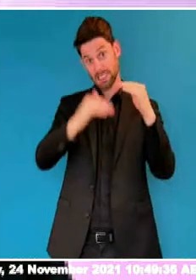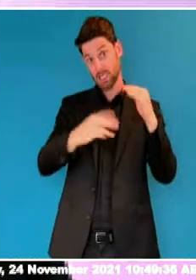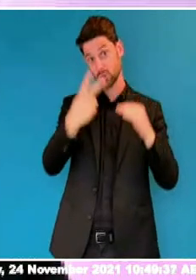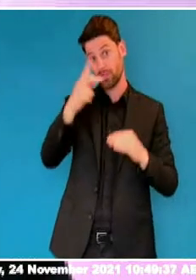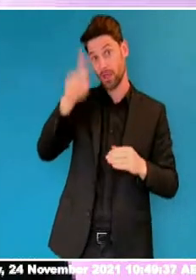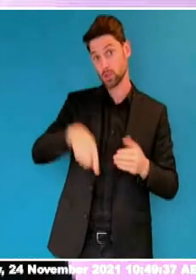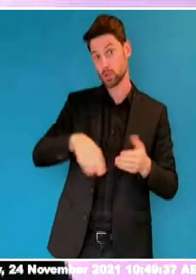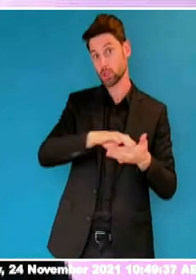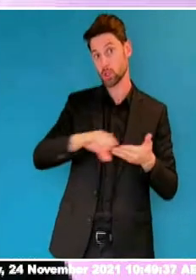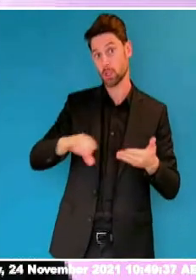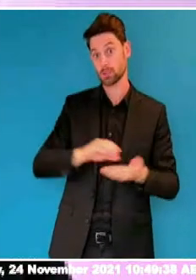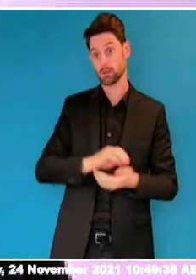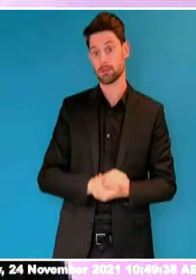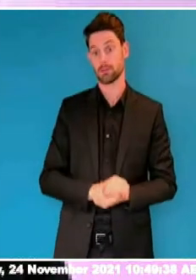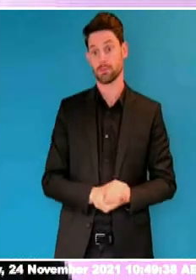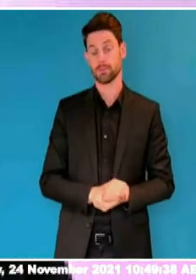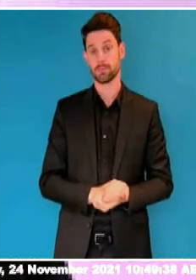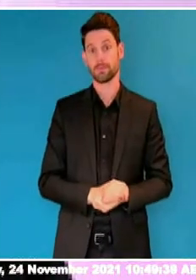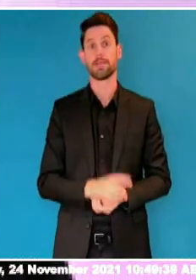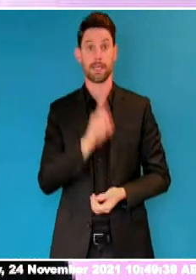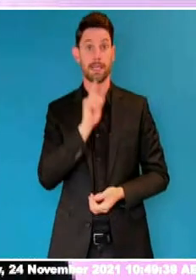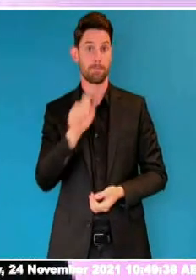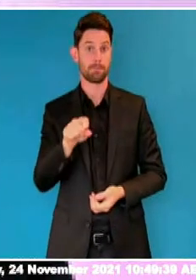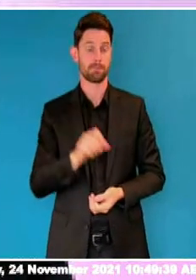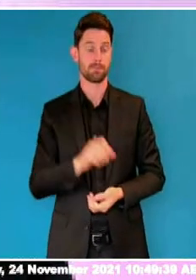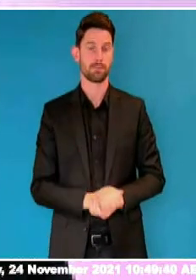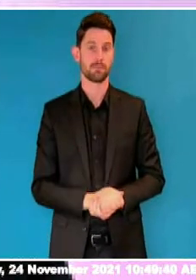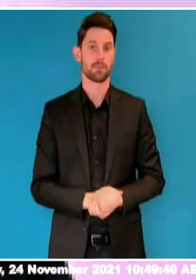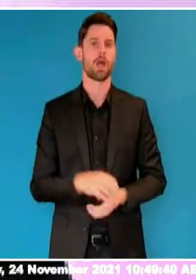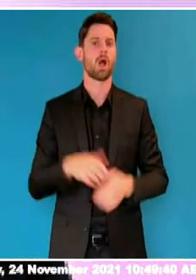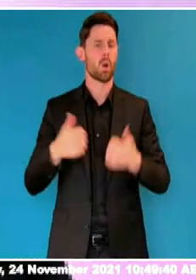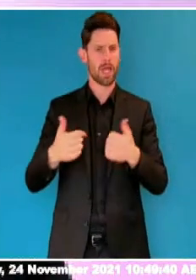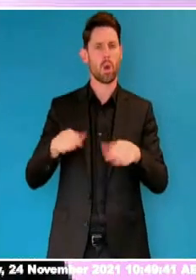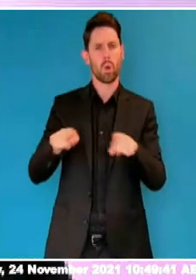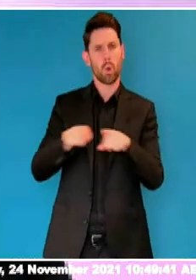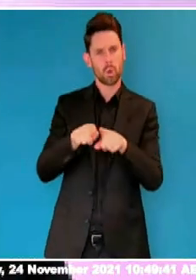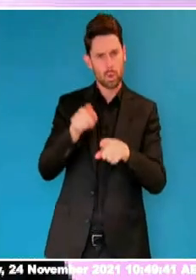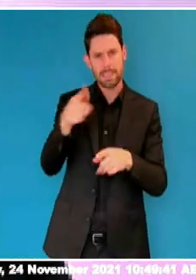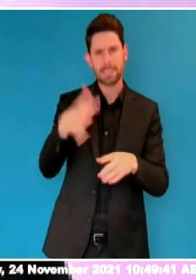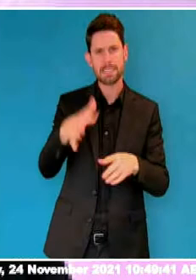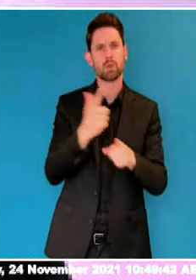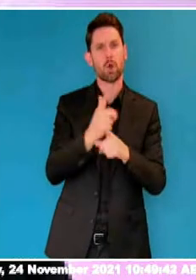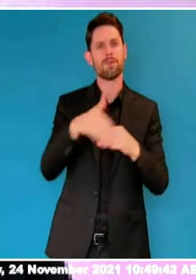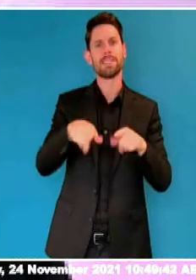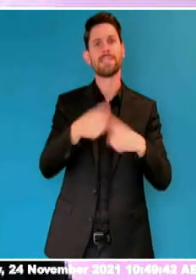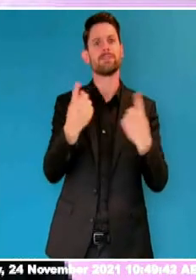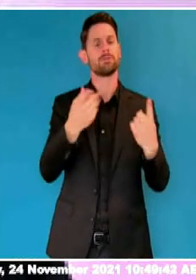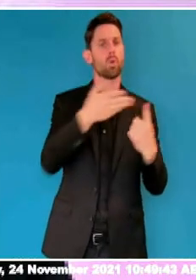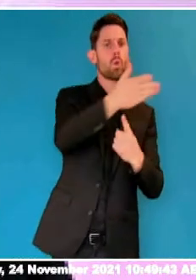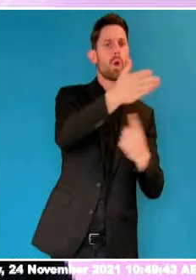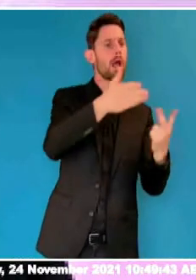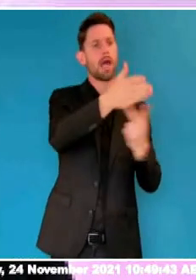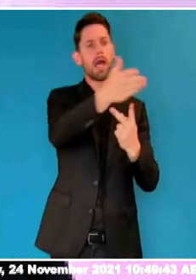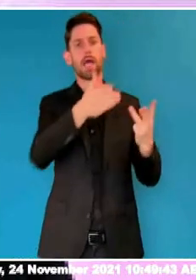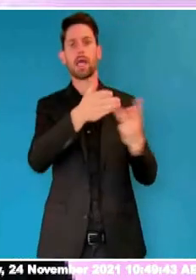So the average does, yes. We spoke about other pathways to getting an adjustment through Accenture, and